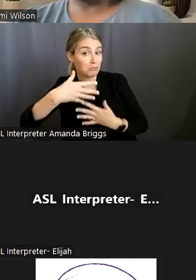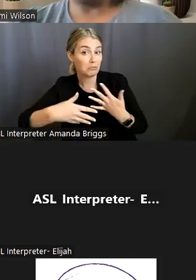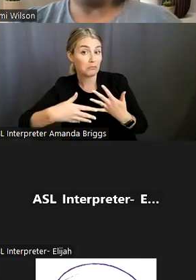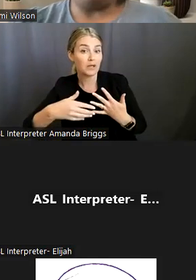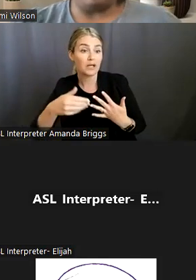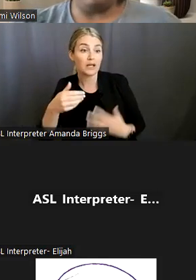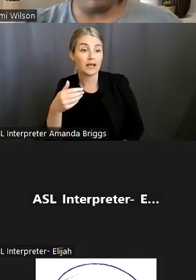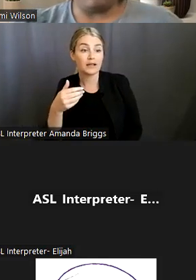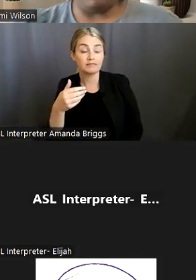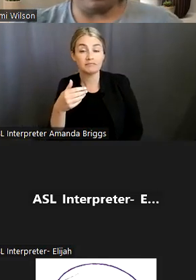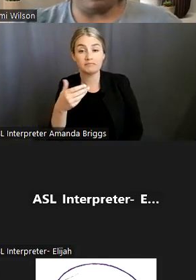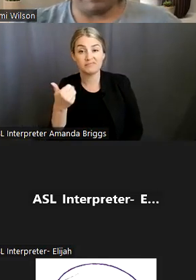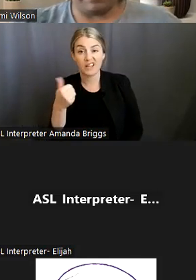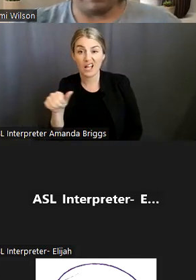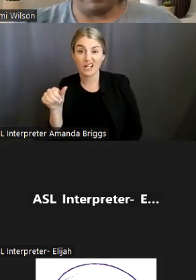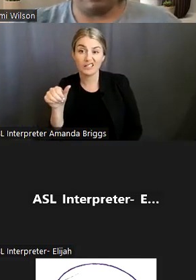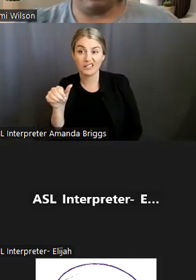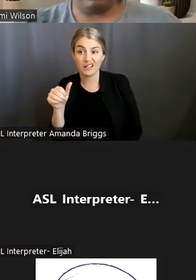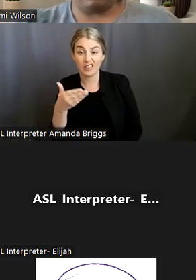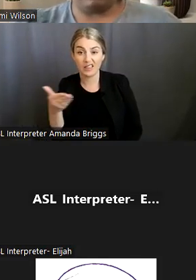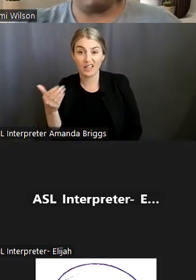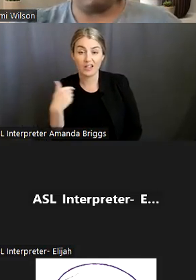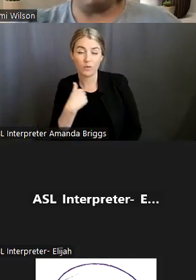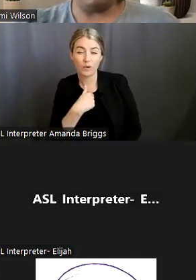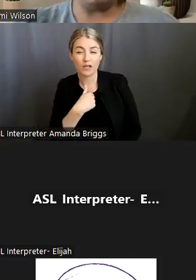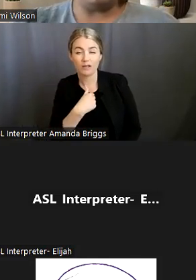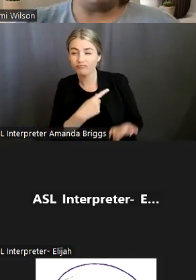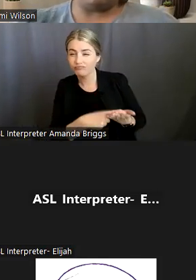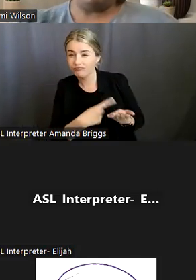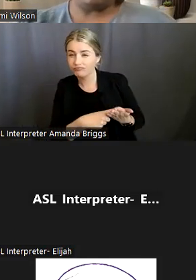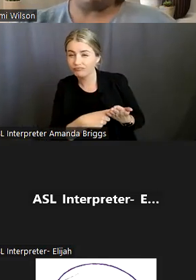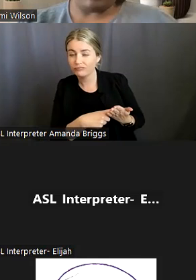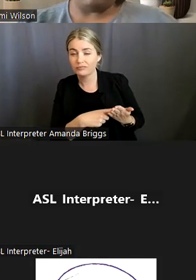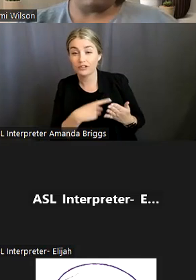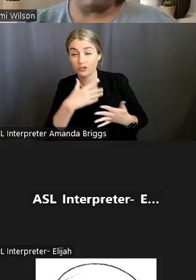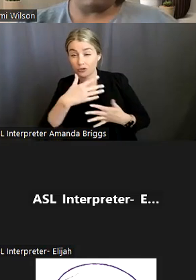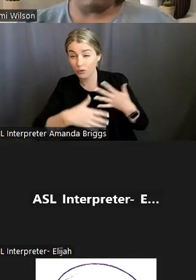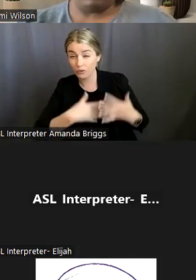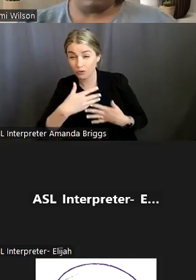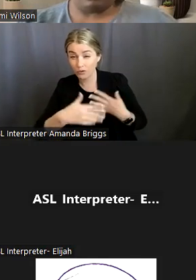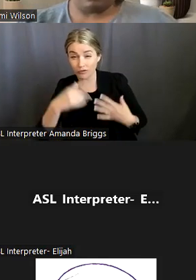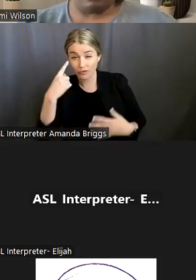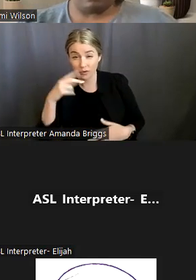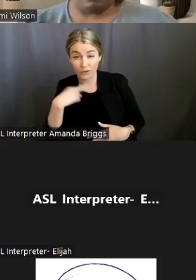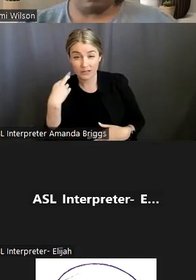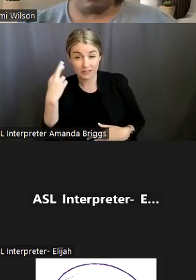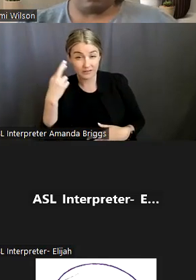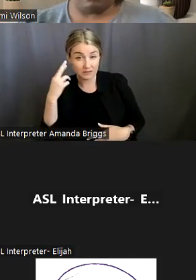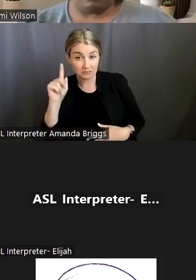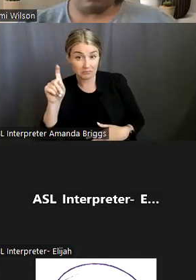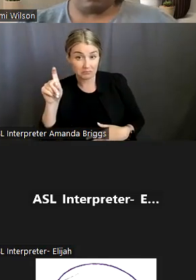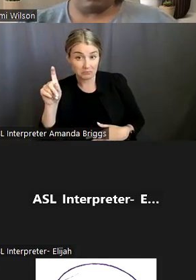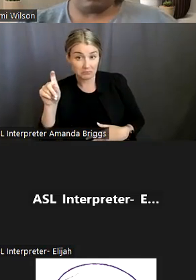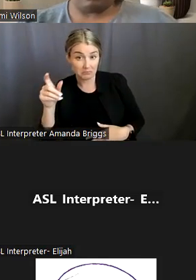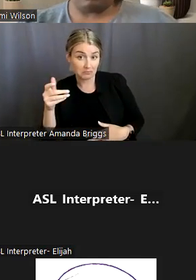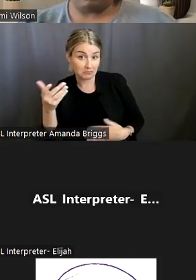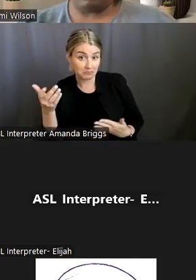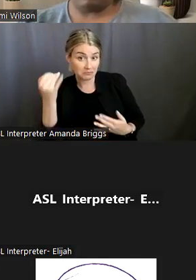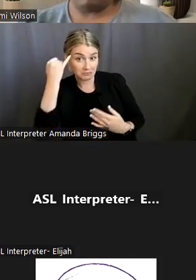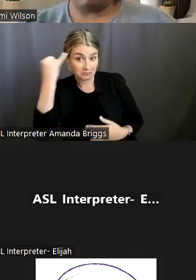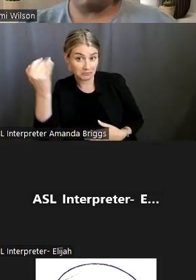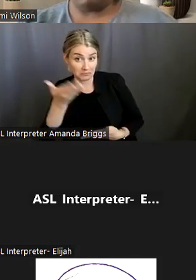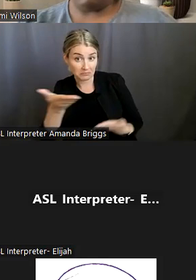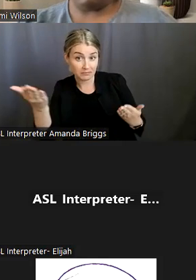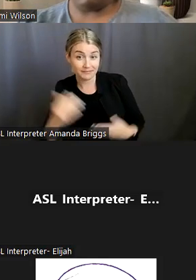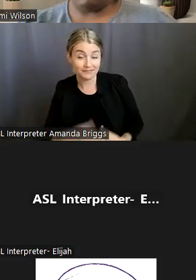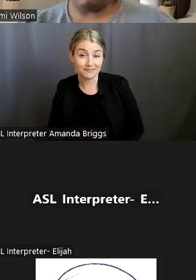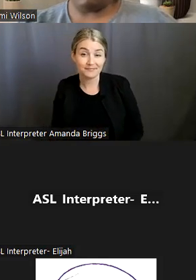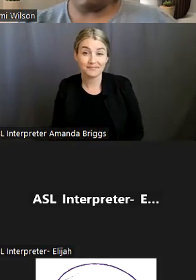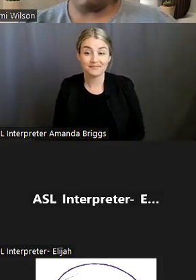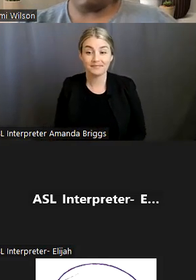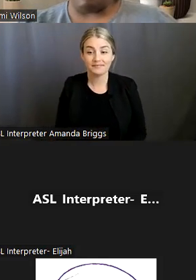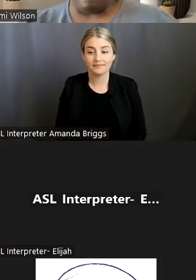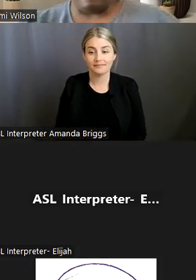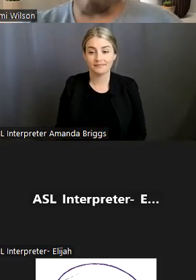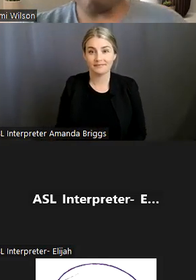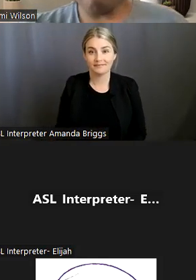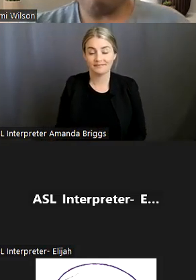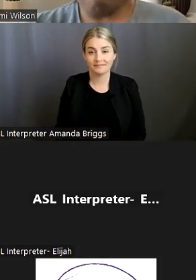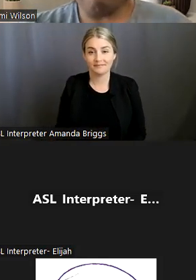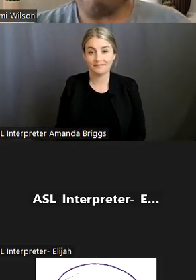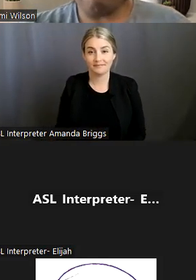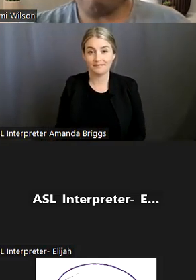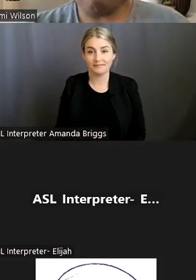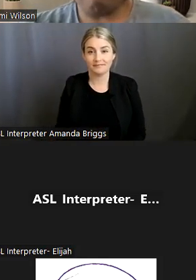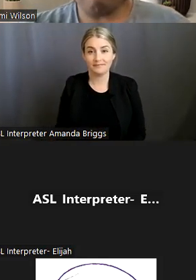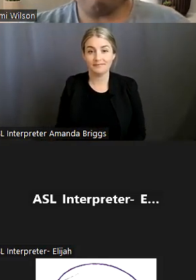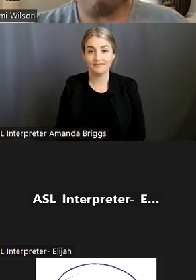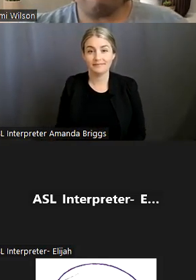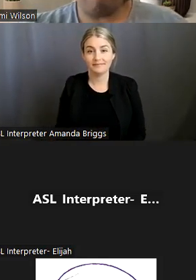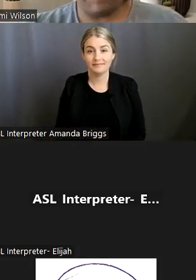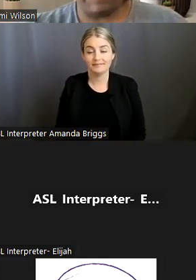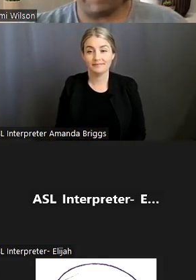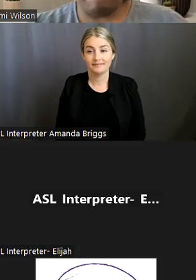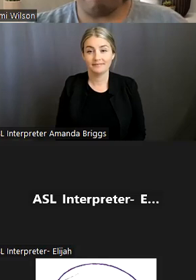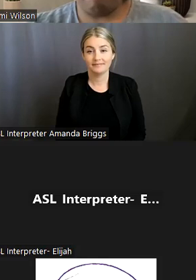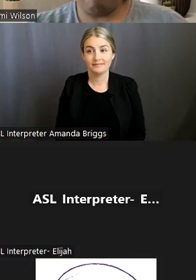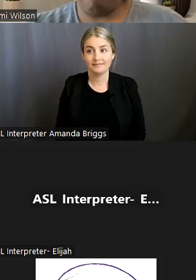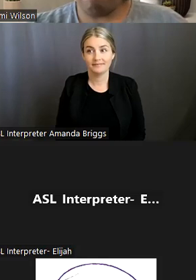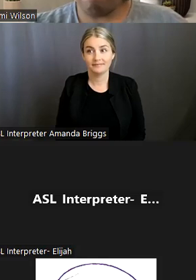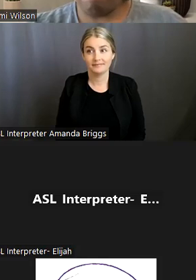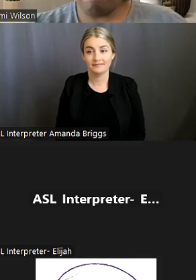areas we could explore with Kelly socially to see if there are any risk factors?